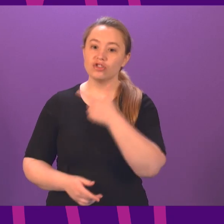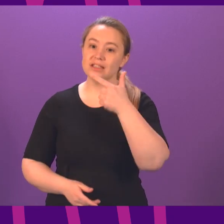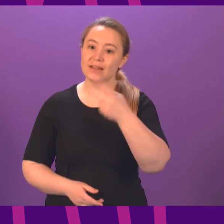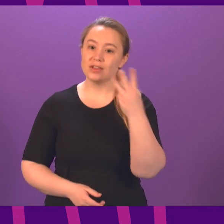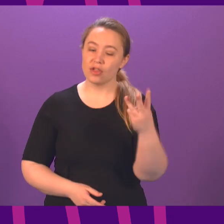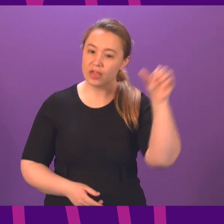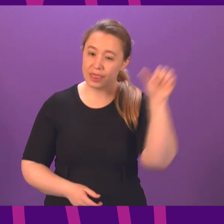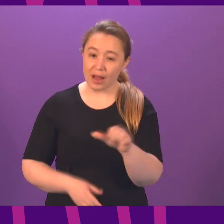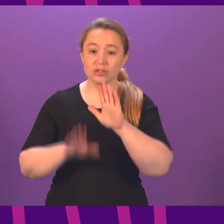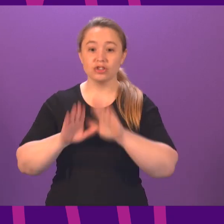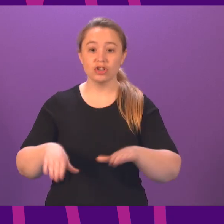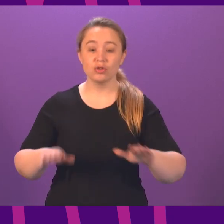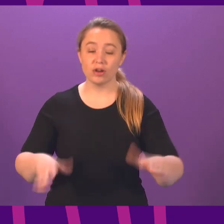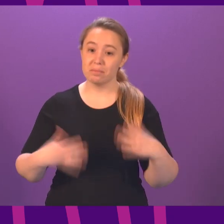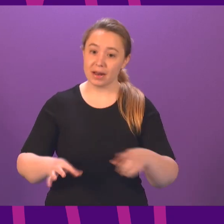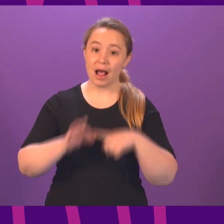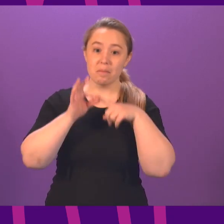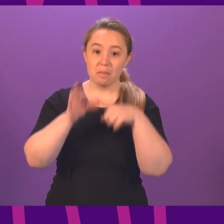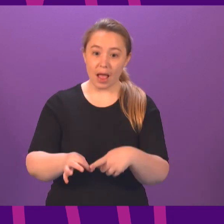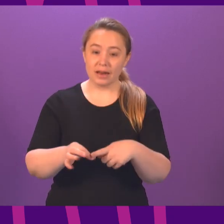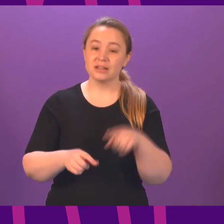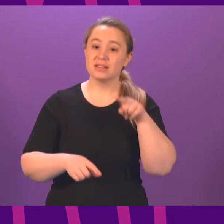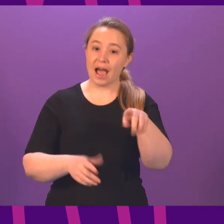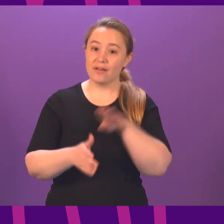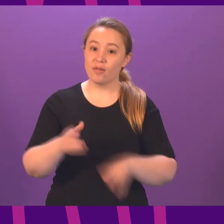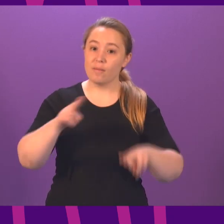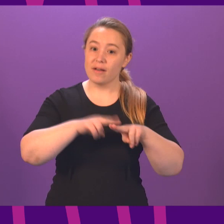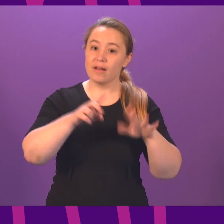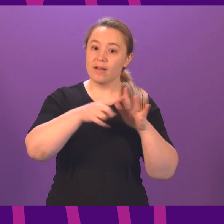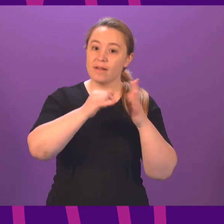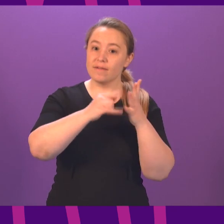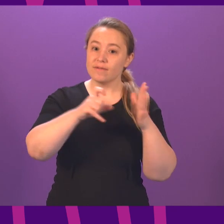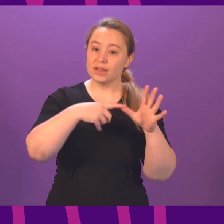who are estimated by the Scottish Fiscal Commission to be eligible for it will receive the payment.